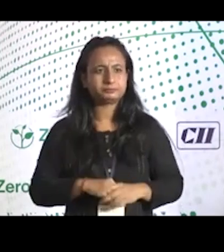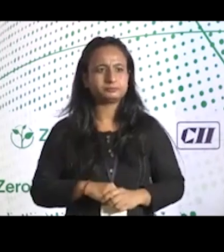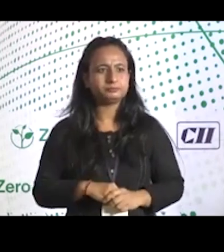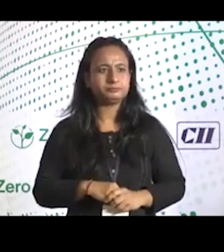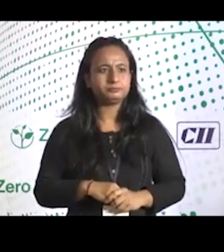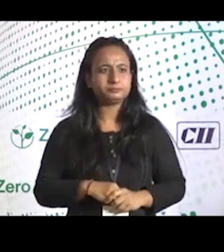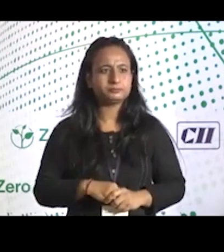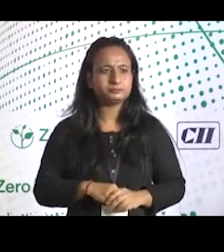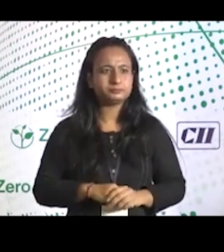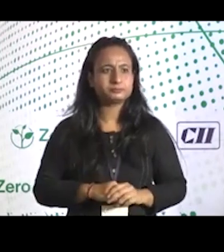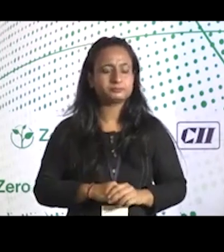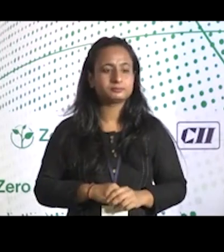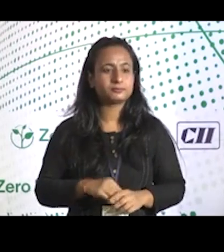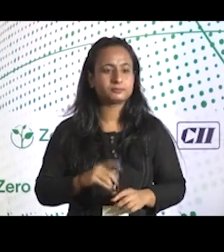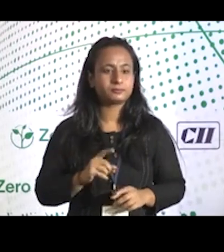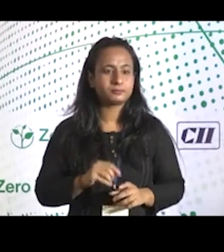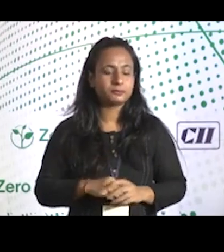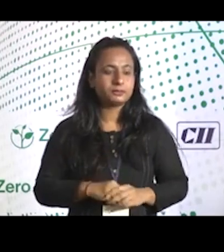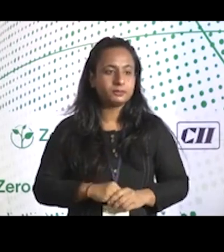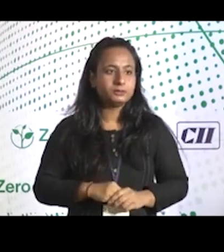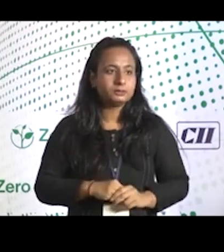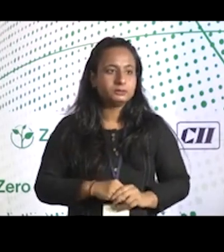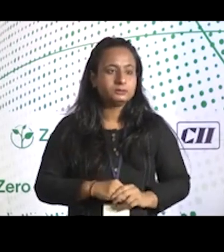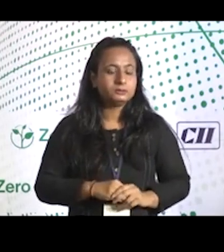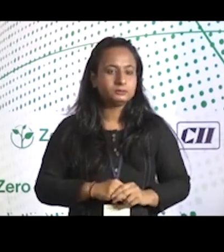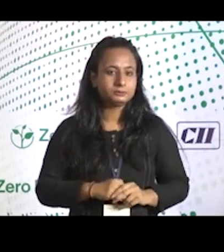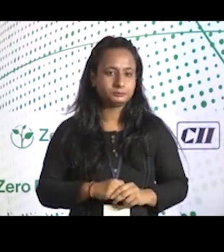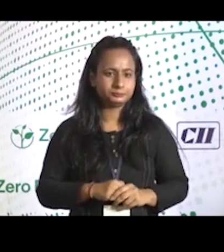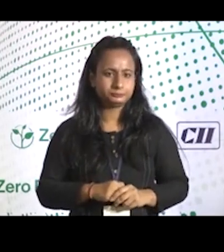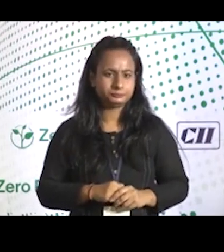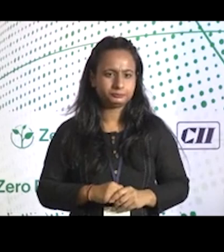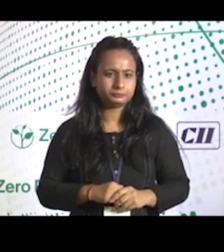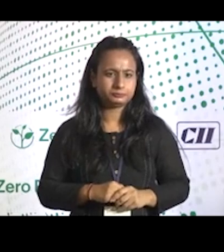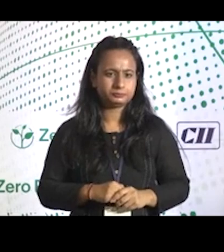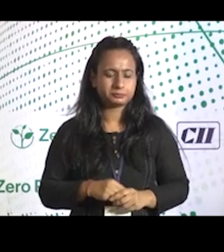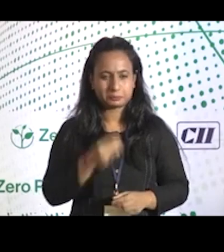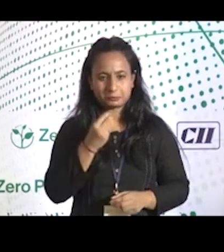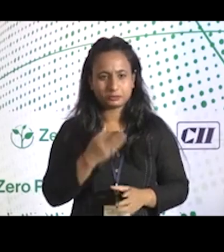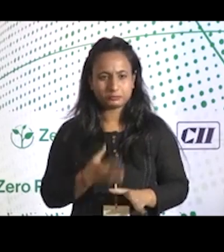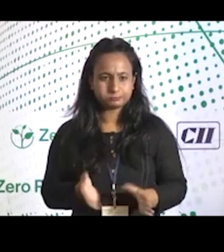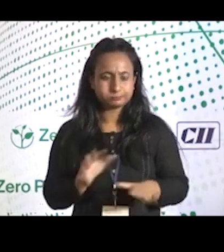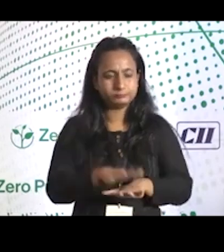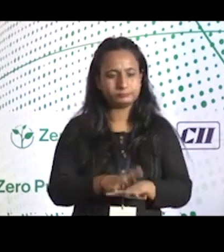Actually, everything has become more affordable, accessible. Having said that, now